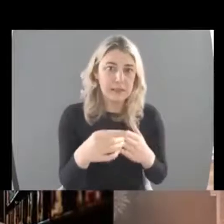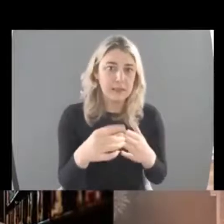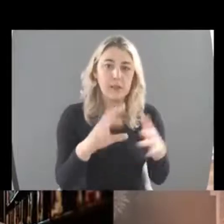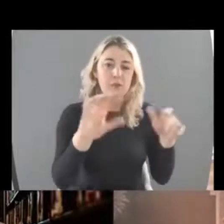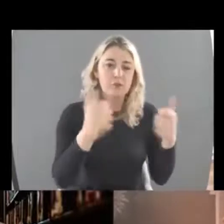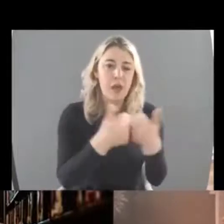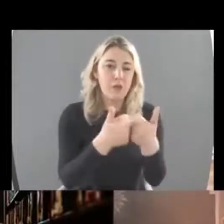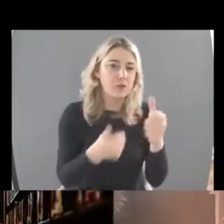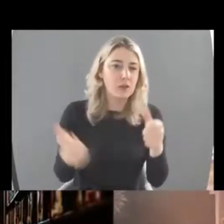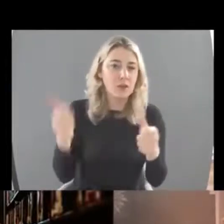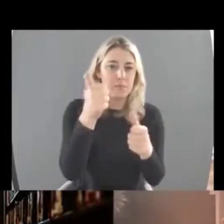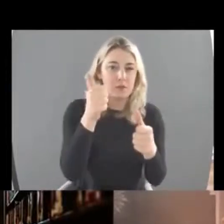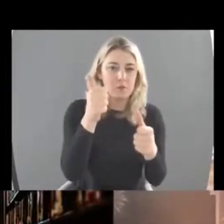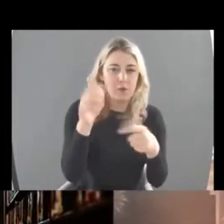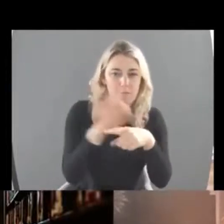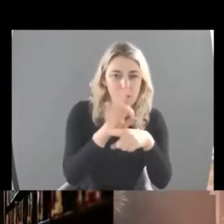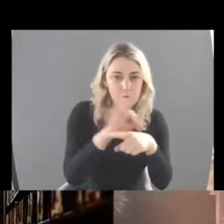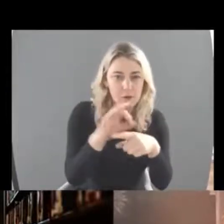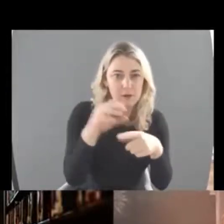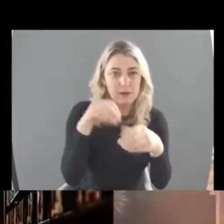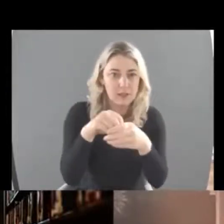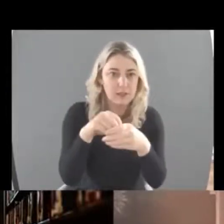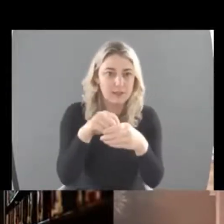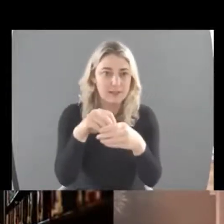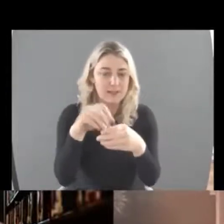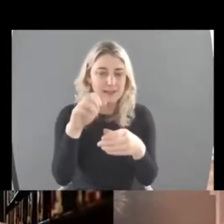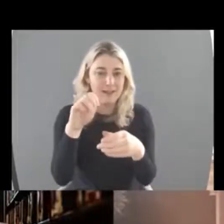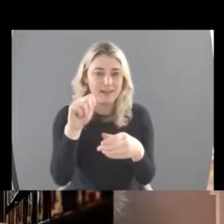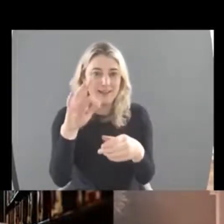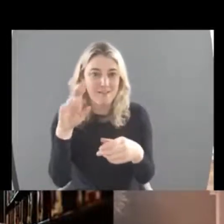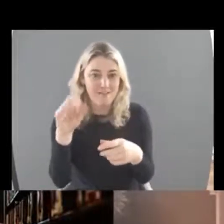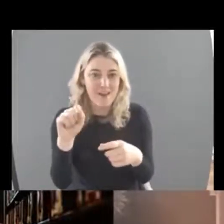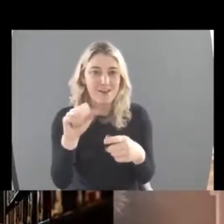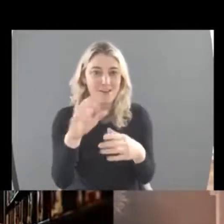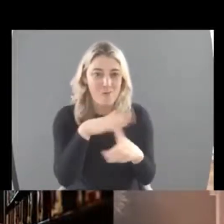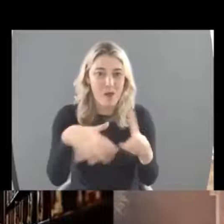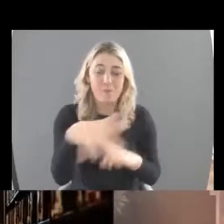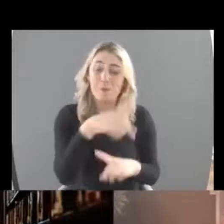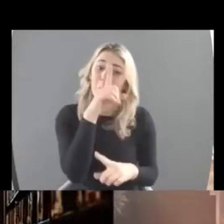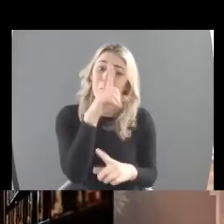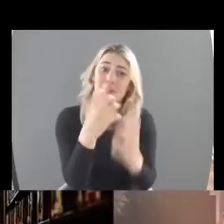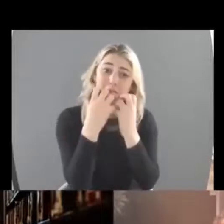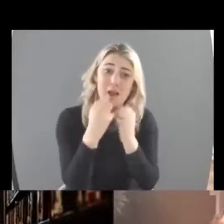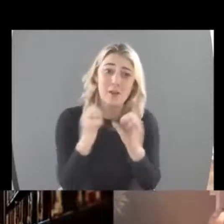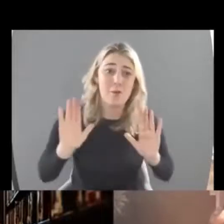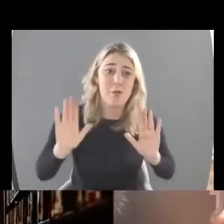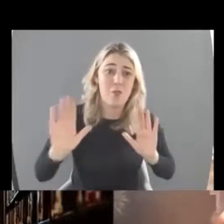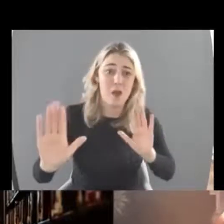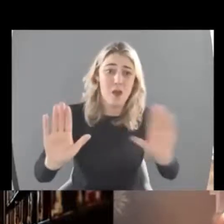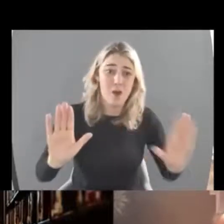the Academic Affairs realm. So we really value the perspective and ideas brought forward by our campus colleagues.